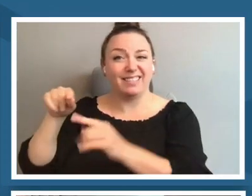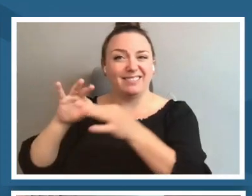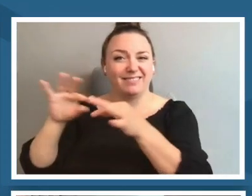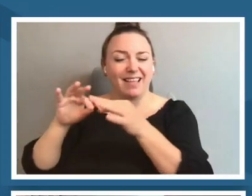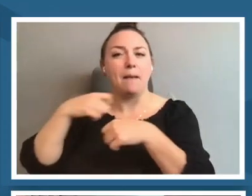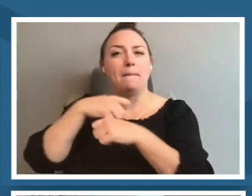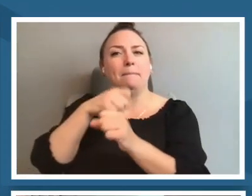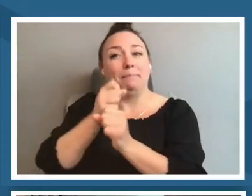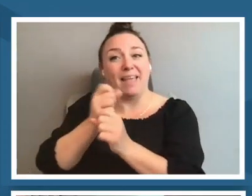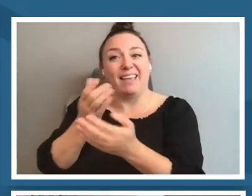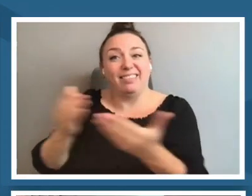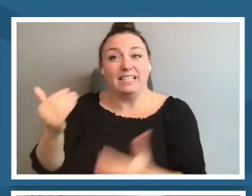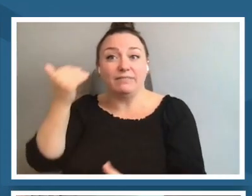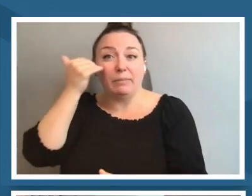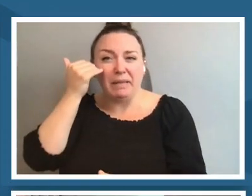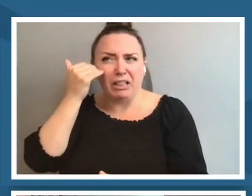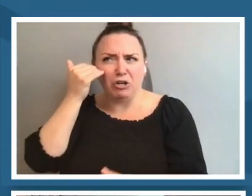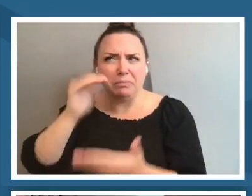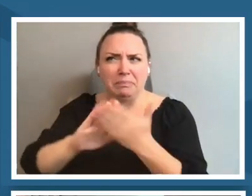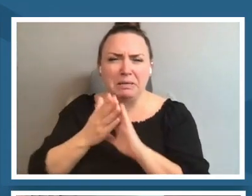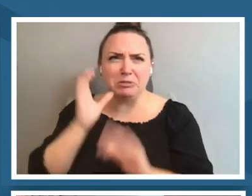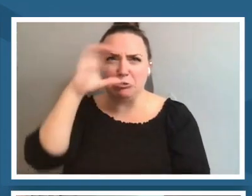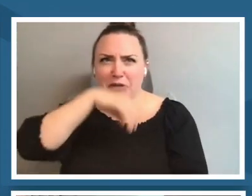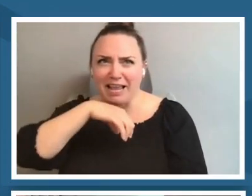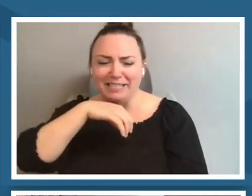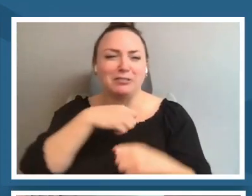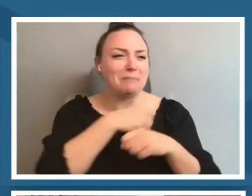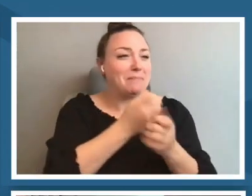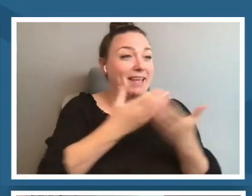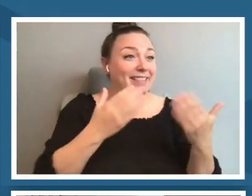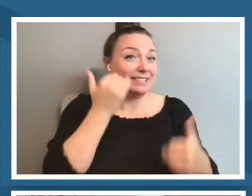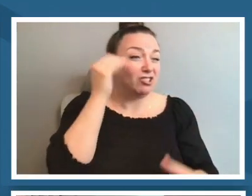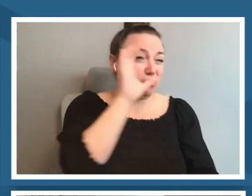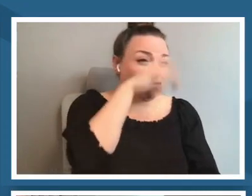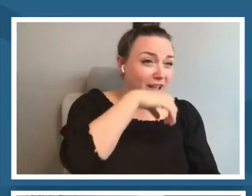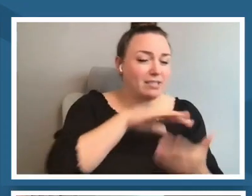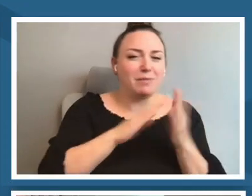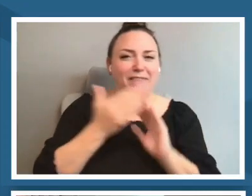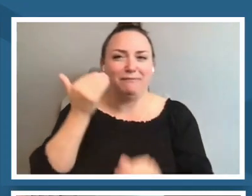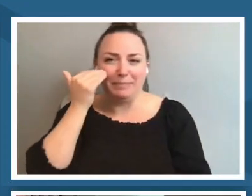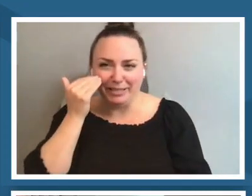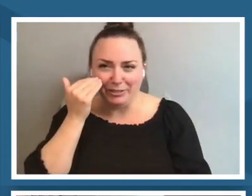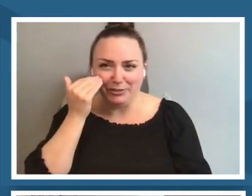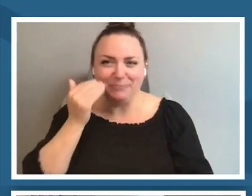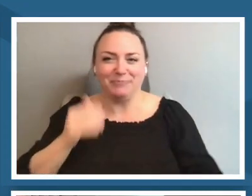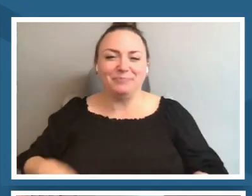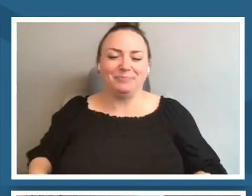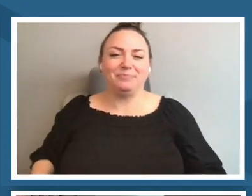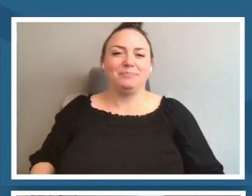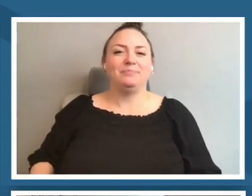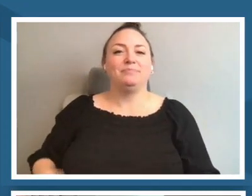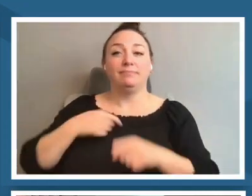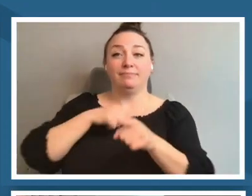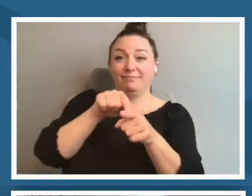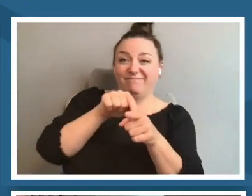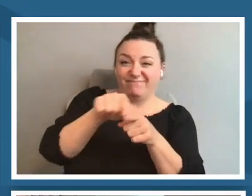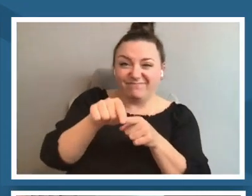teaching exercise is really i think important um and as a discipline we're one that can kind of continually ask